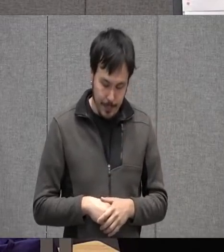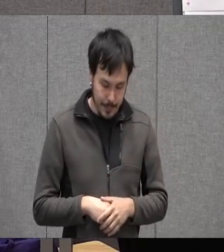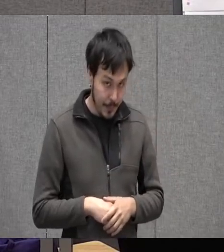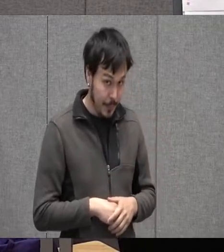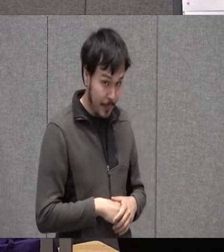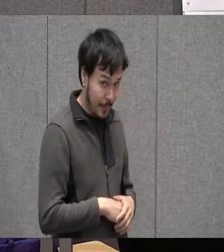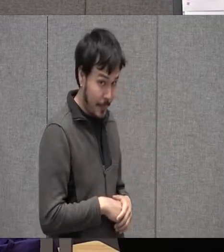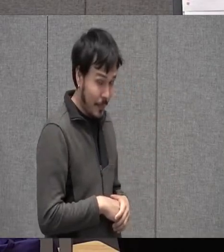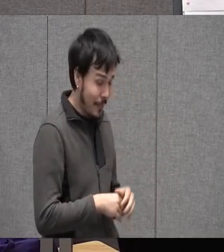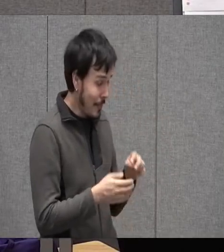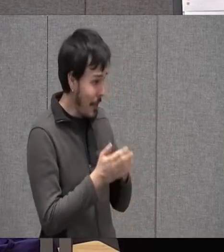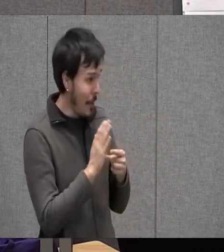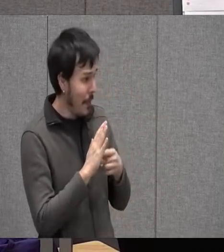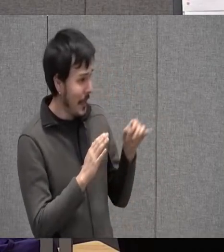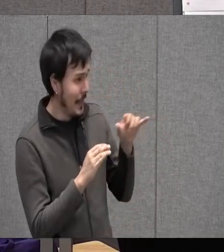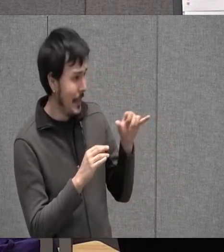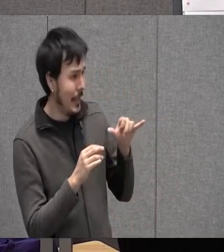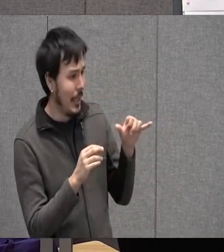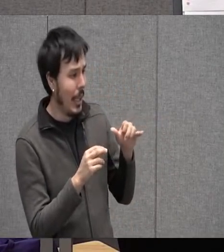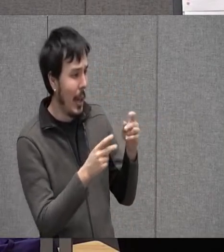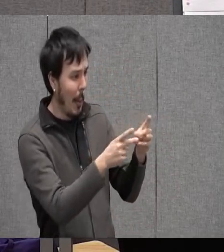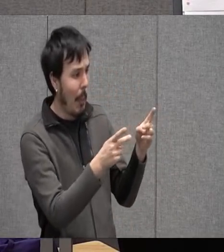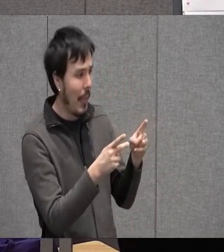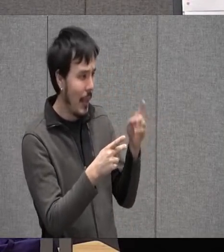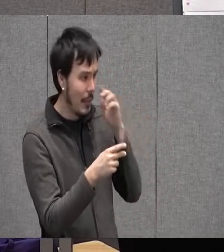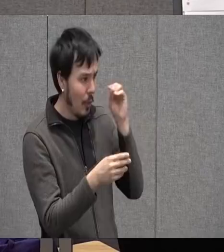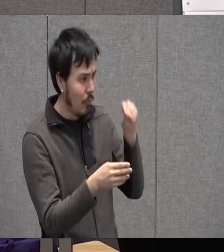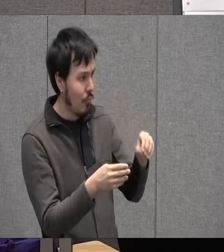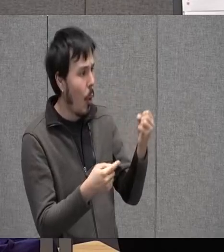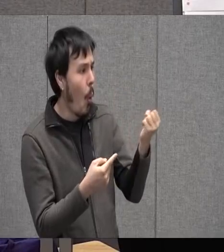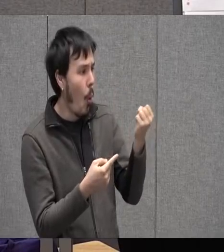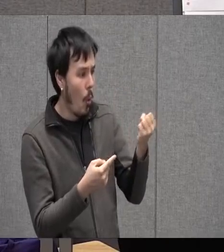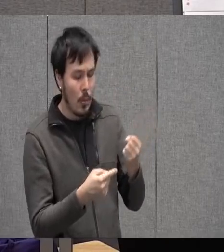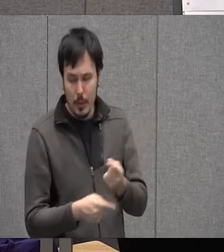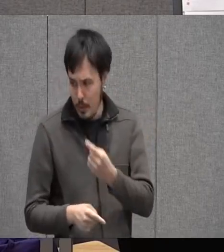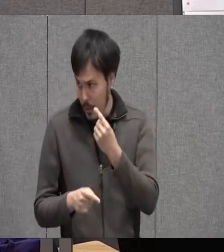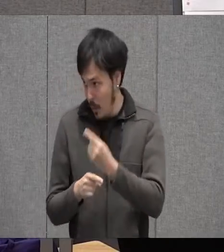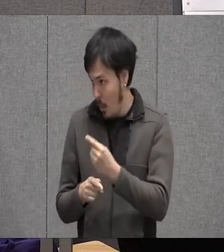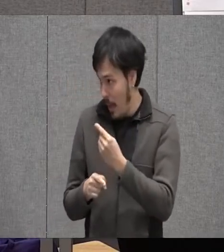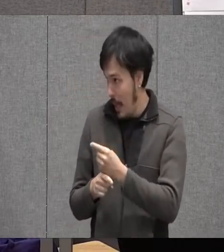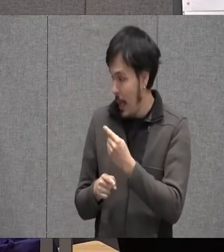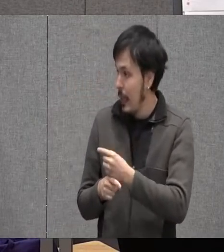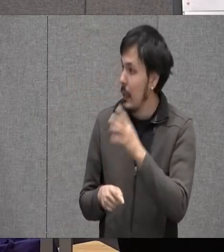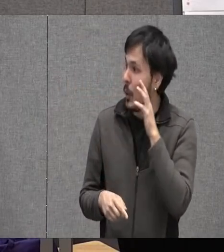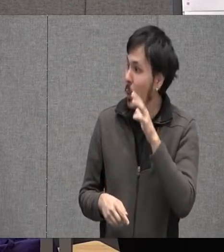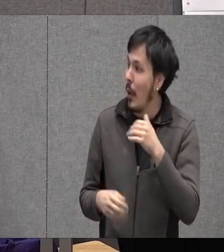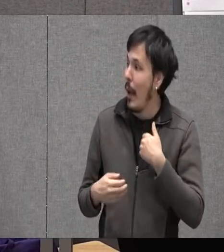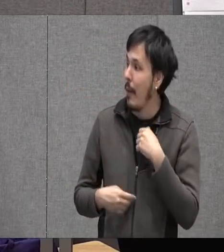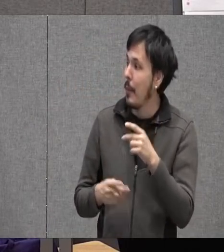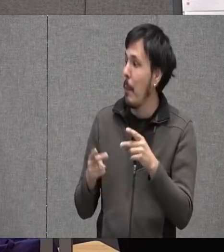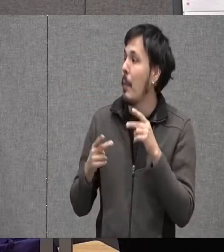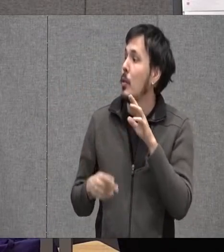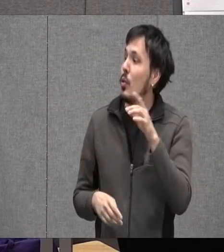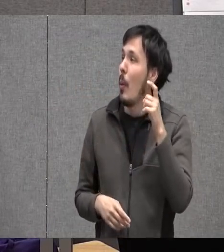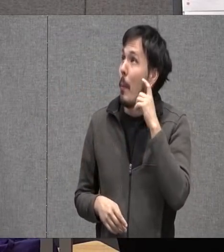So you just kind of get a visual picture of what these numbers look like in your mind and then we're going to scribble them out. And you have that marker to kind of hold